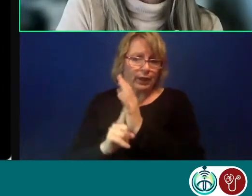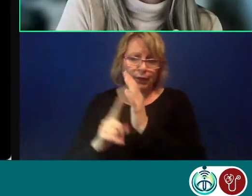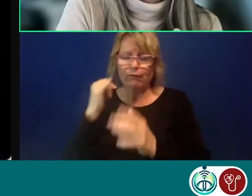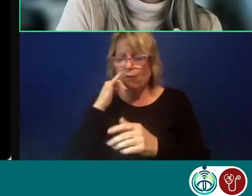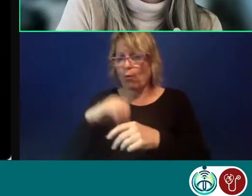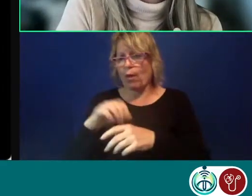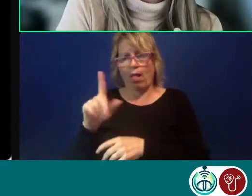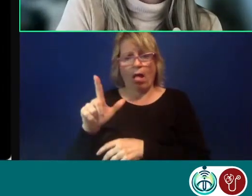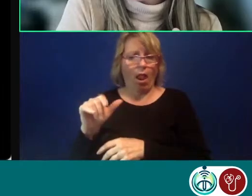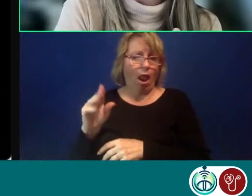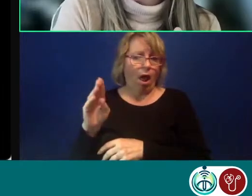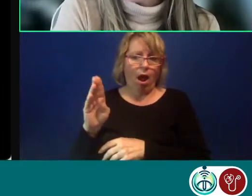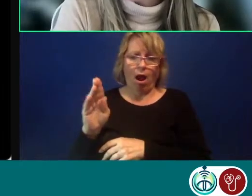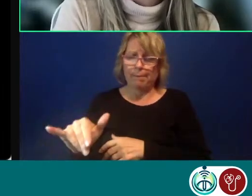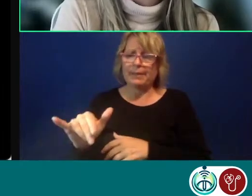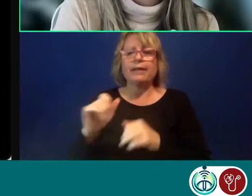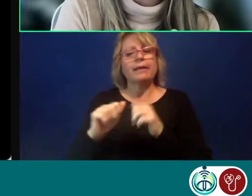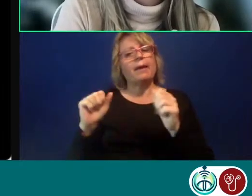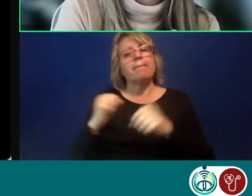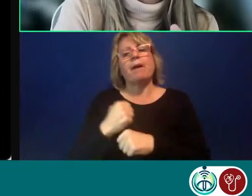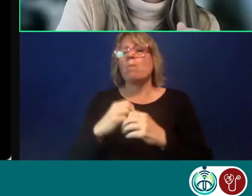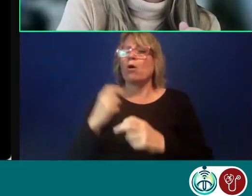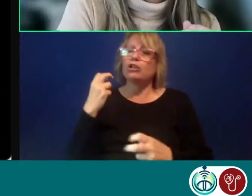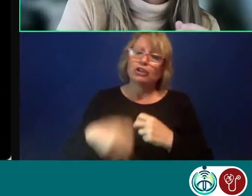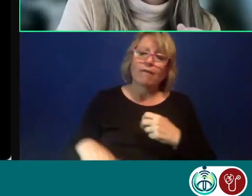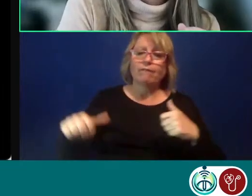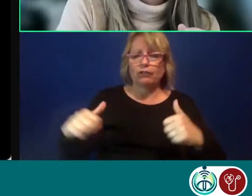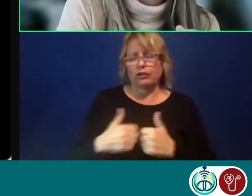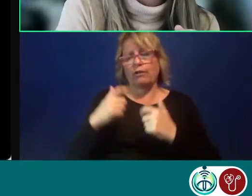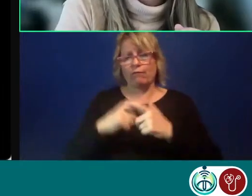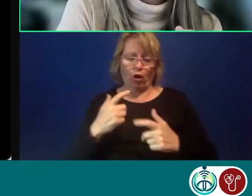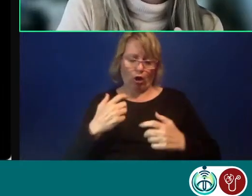All of these things can make it harder for somebody to emotionally regulate themselves and